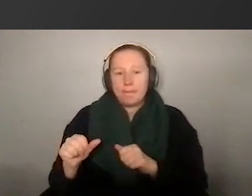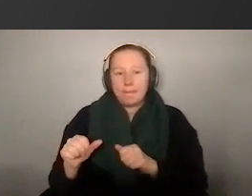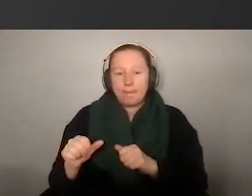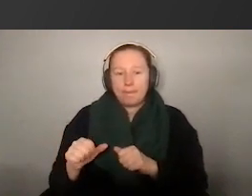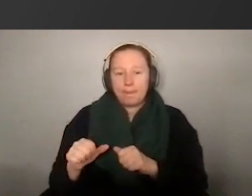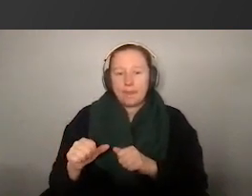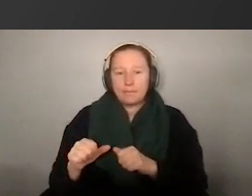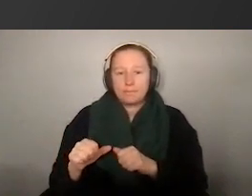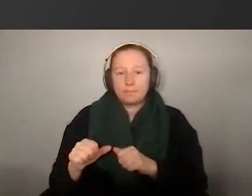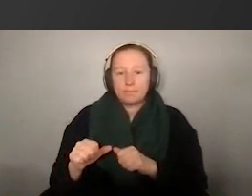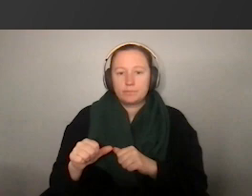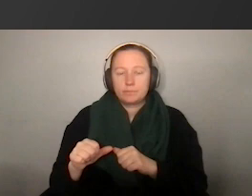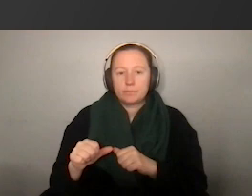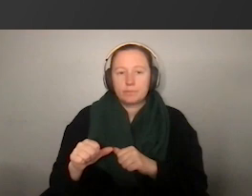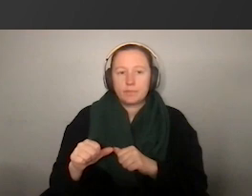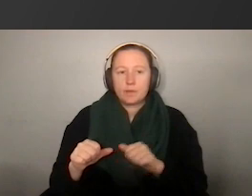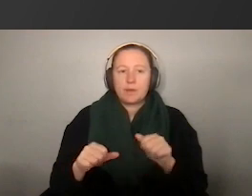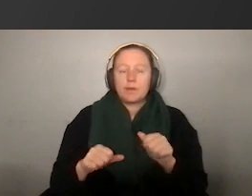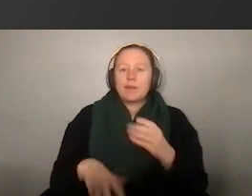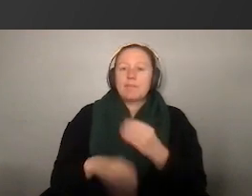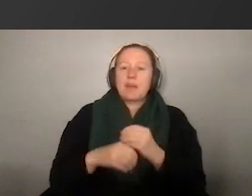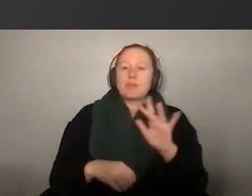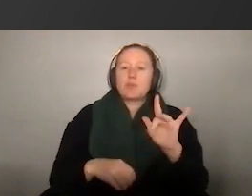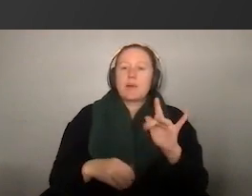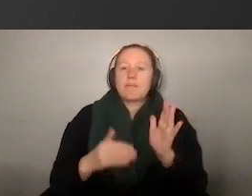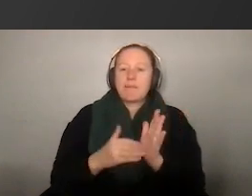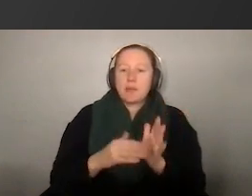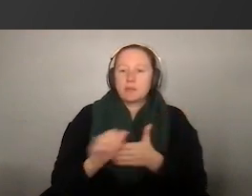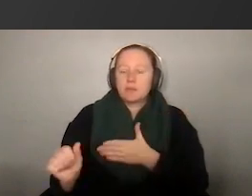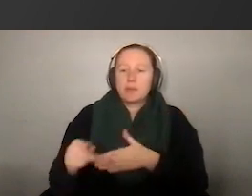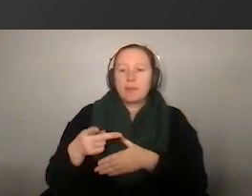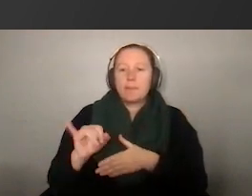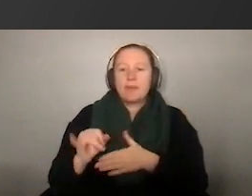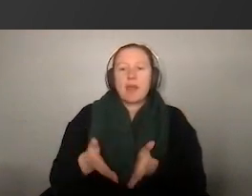a small amount of $25,000. The PI requested a no-cost extension